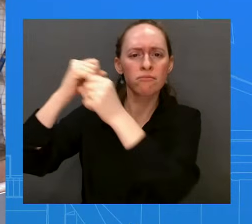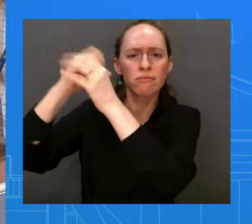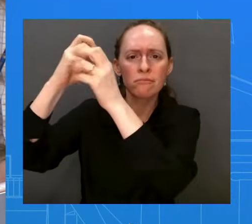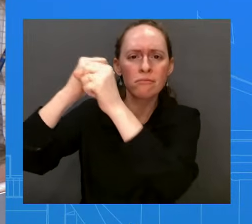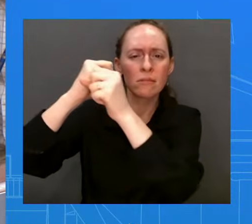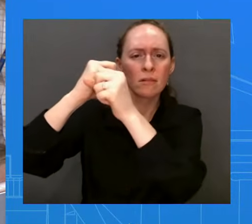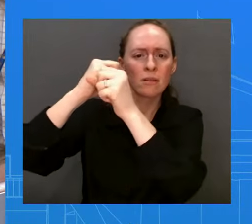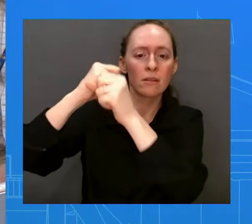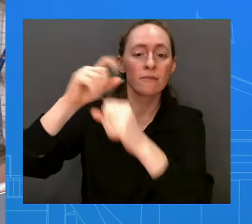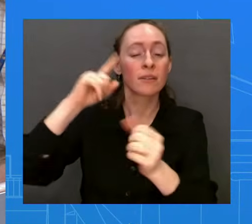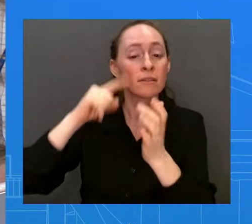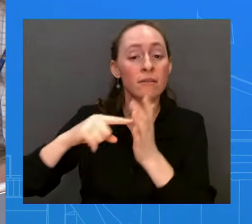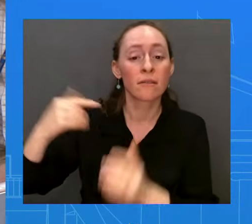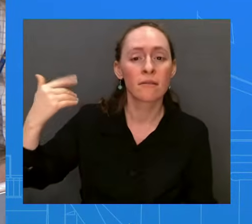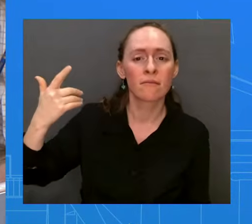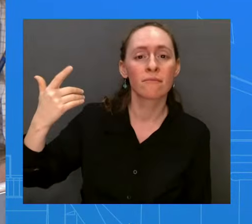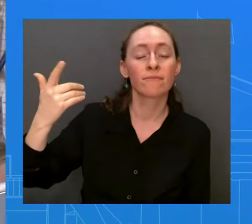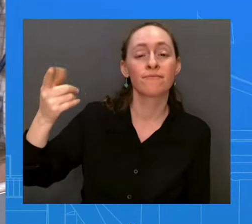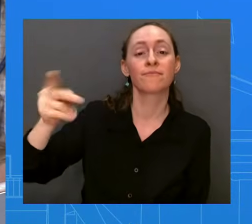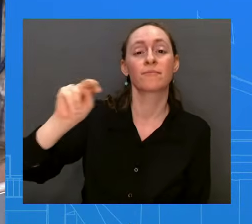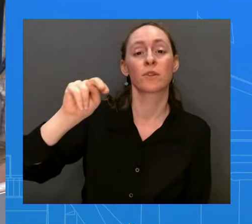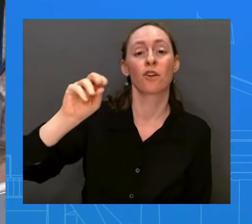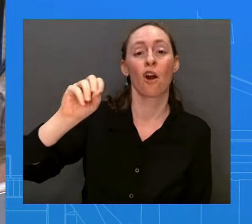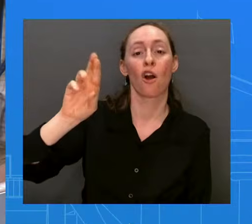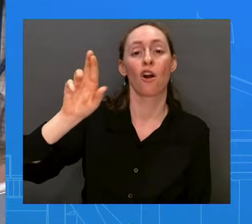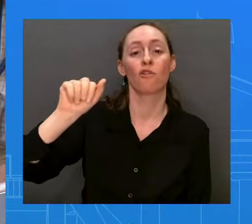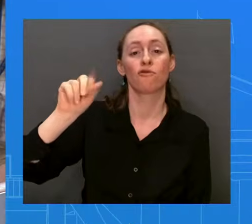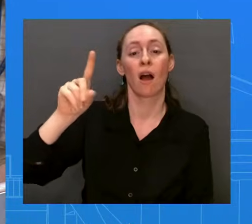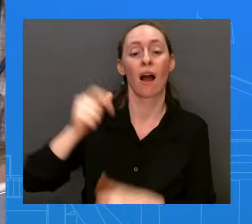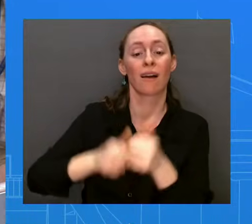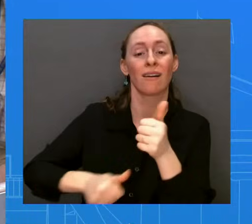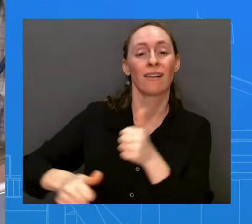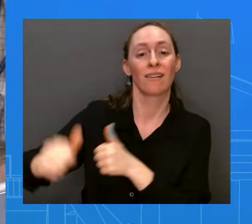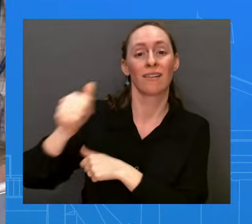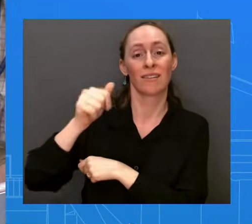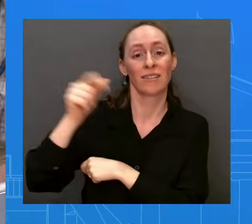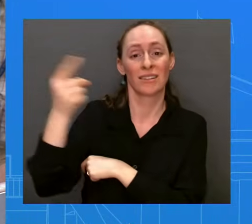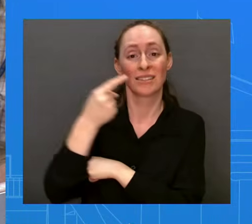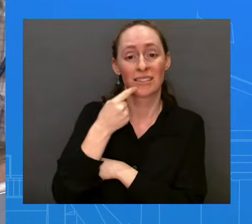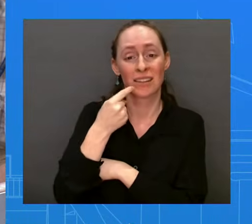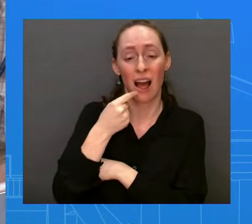was crossing over American and then Canadian airspace, one of the reasons that he couldn't take action was because his assessment was that